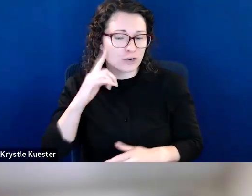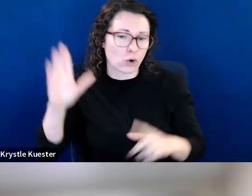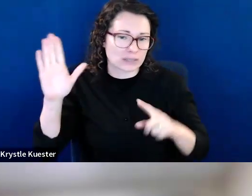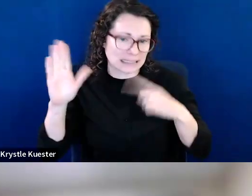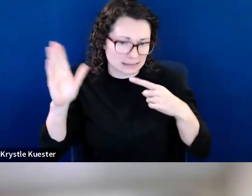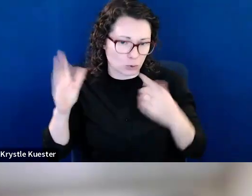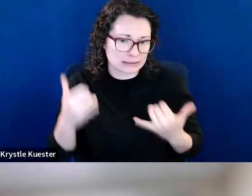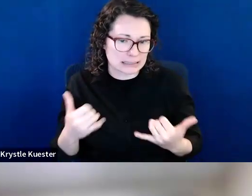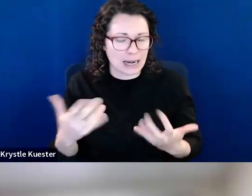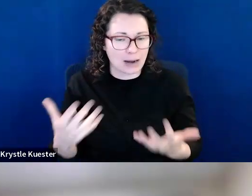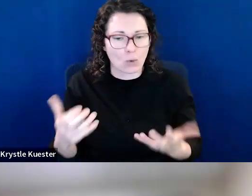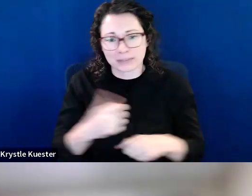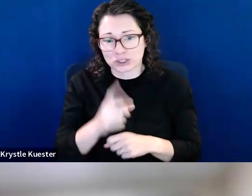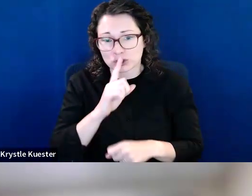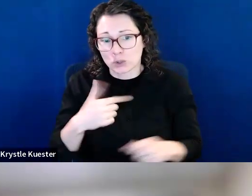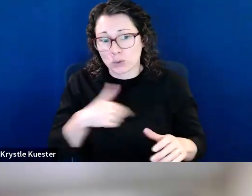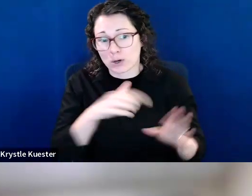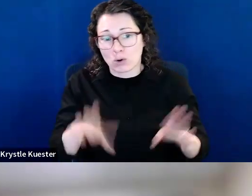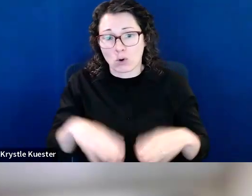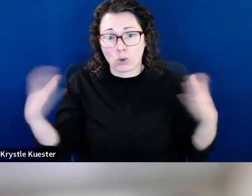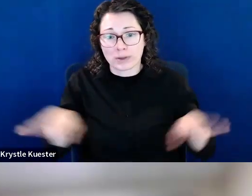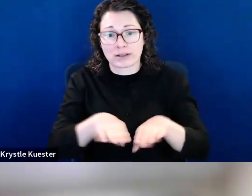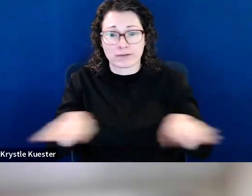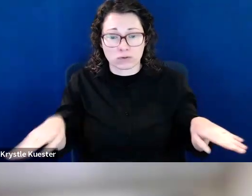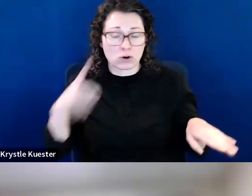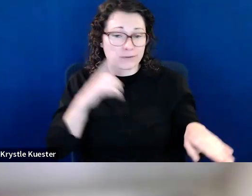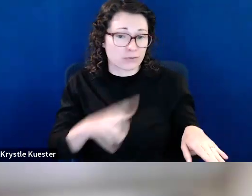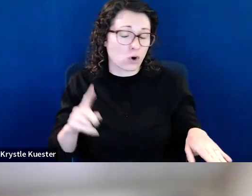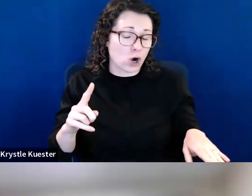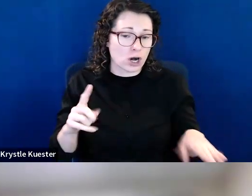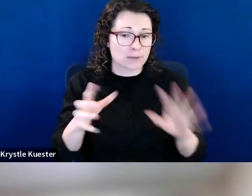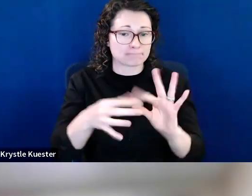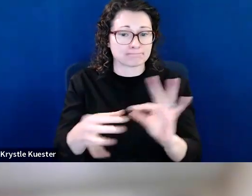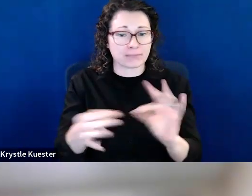I did want to just make sure we're opening the floor to hear from um anyone here today